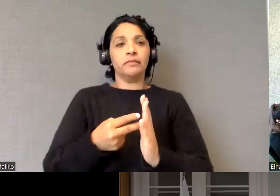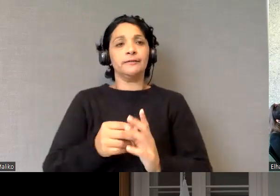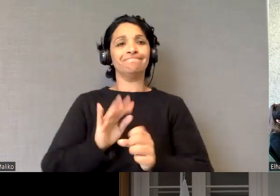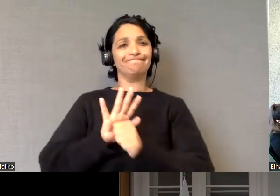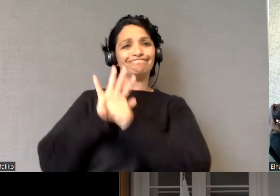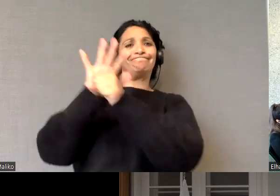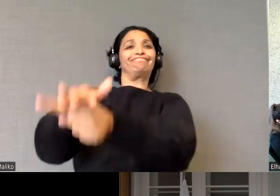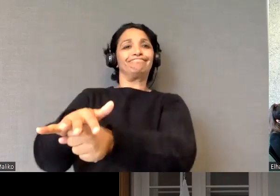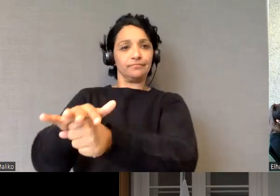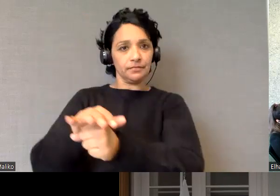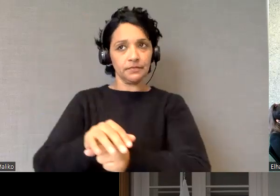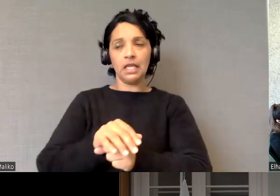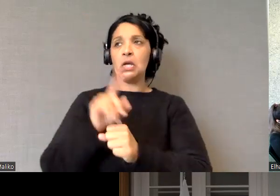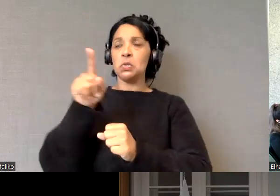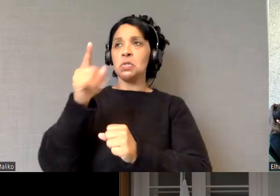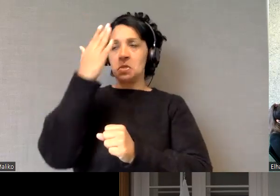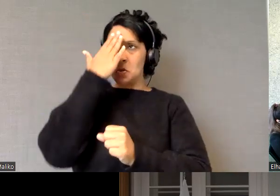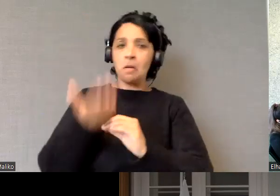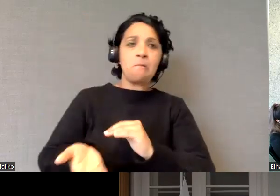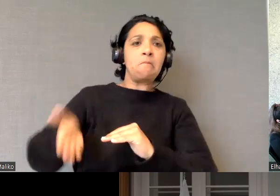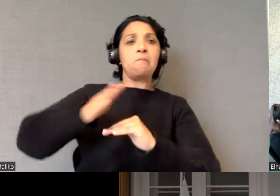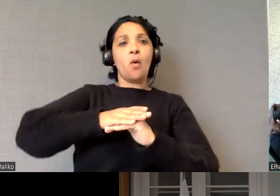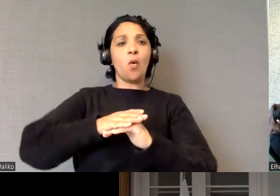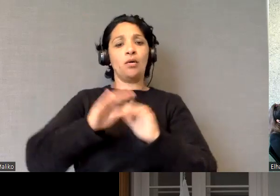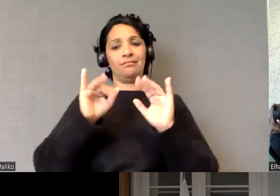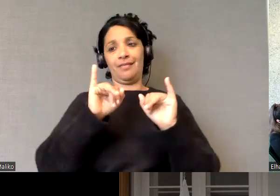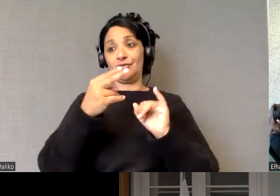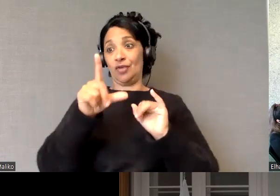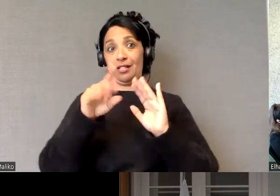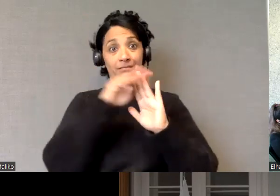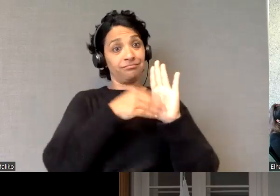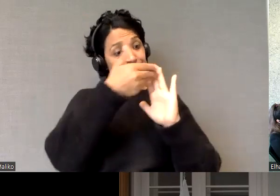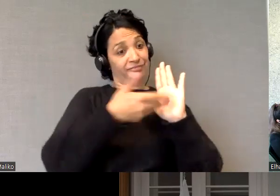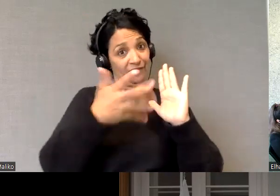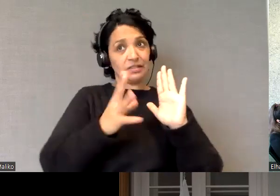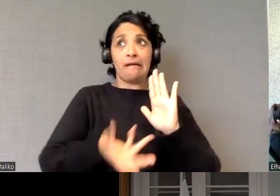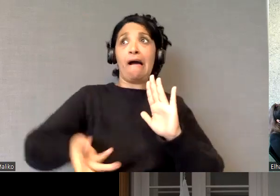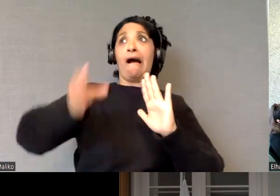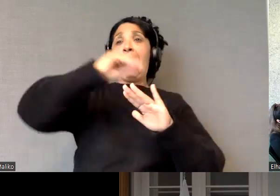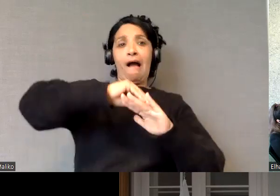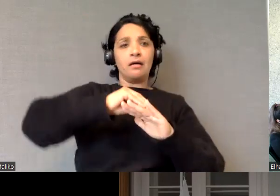external obligation outside of what international humanitarian law already provides, meaning that it exists there.